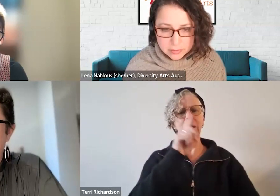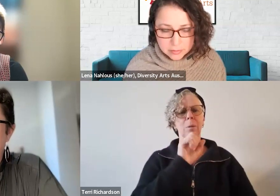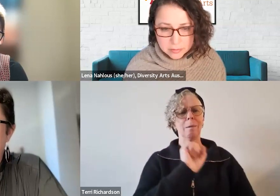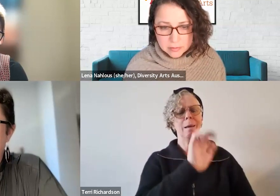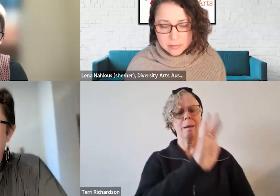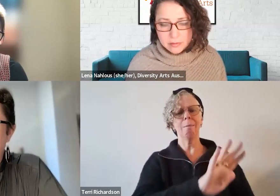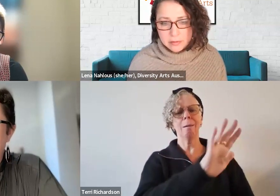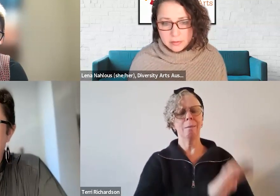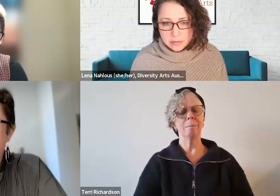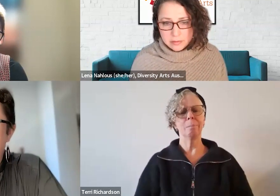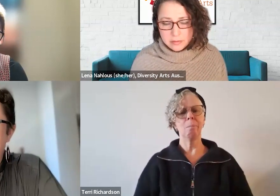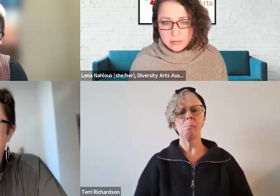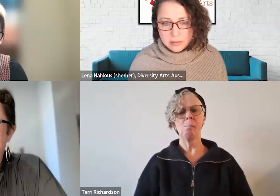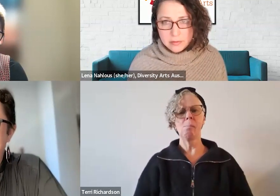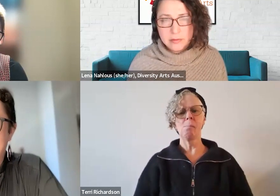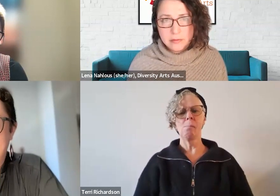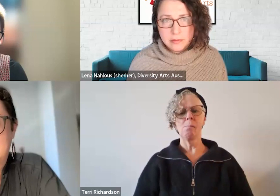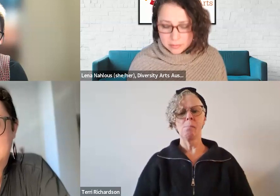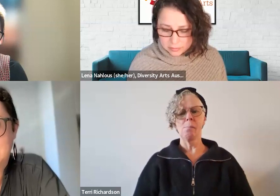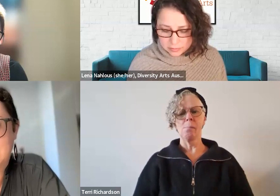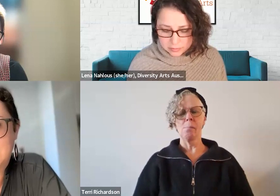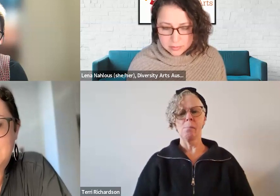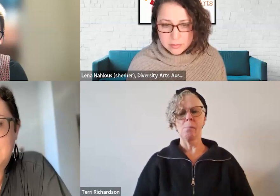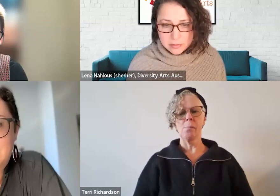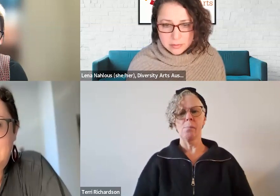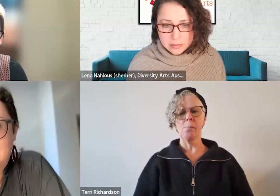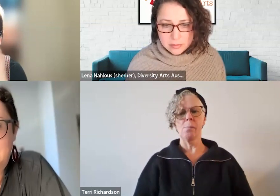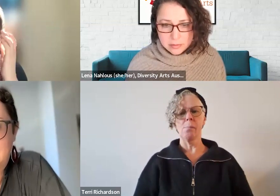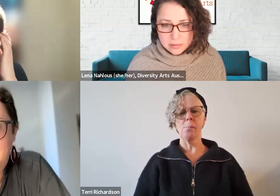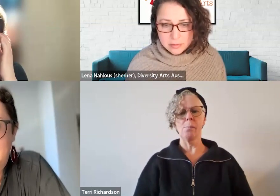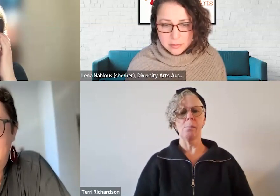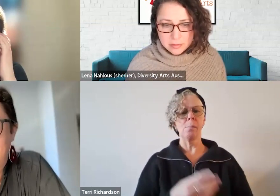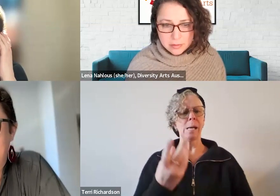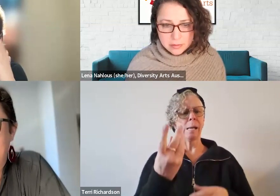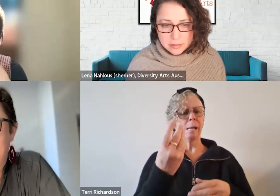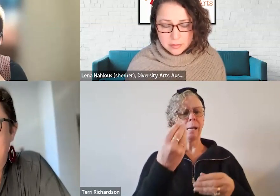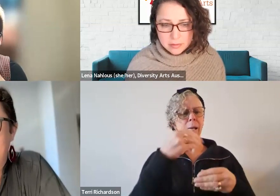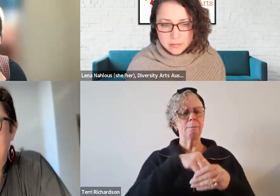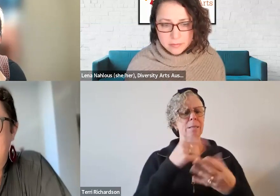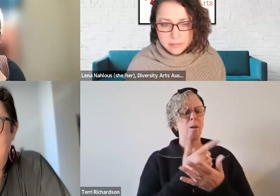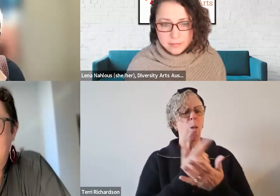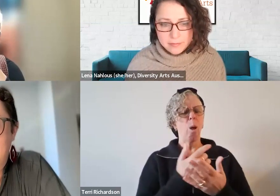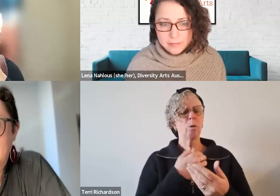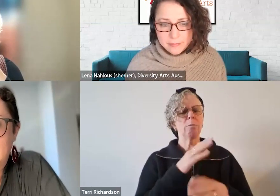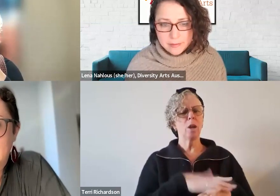And they invested quite a lot of time first in building